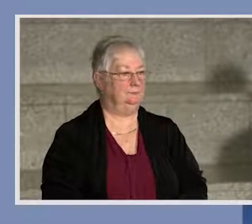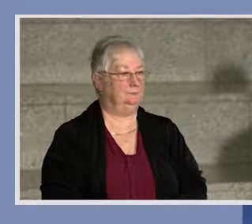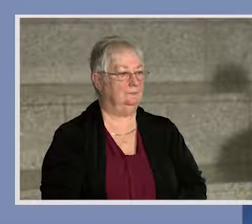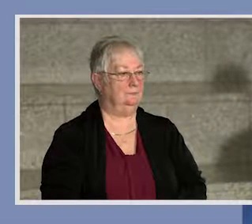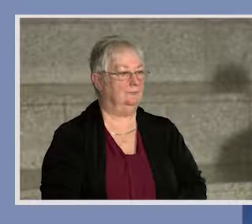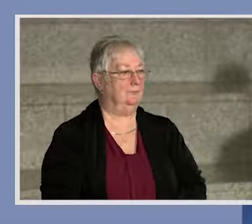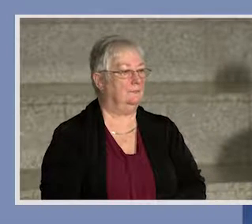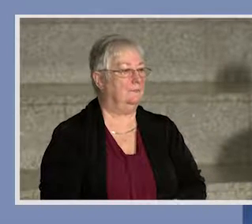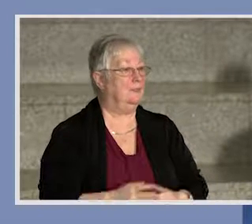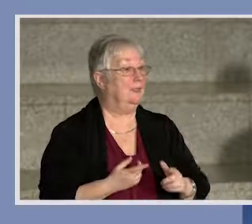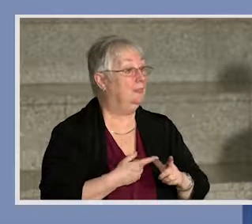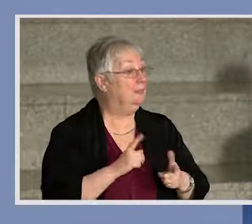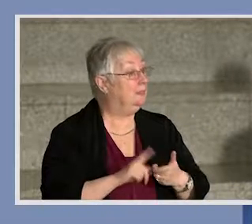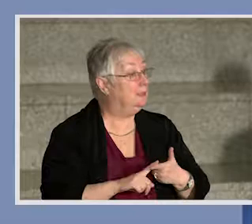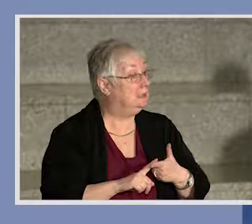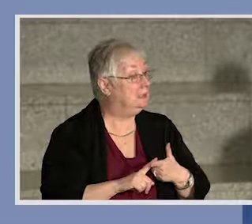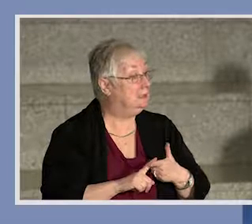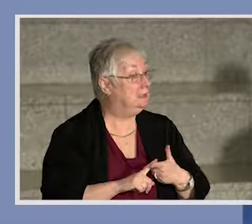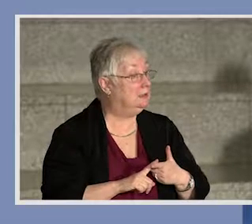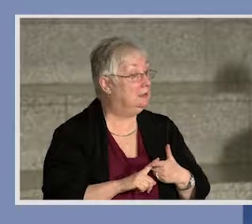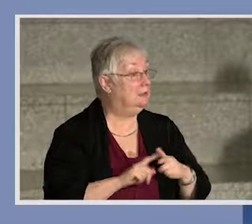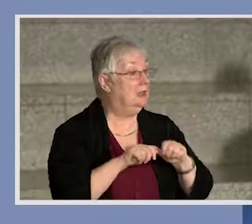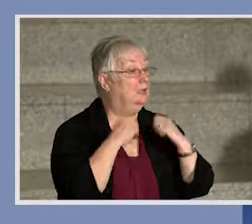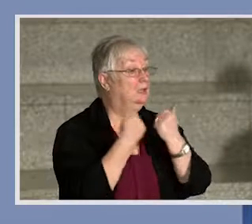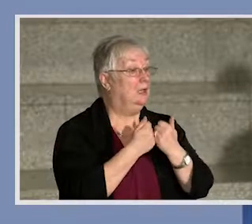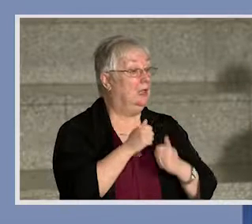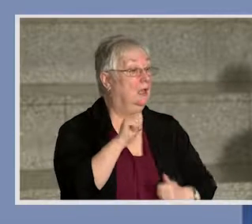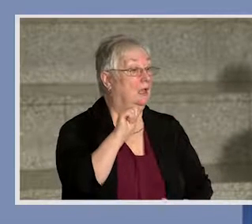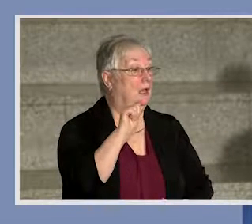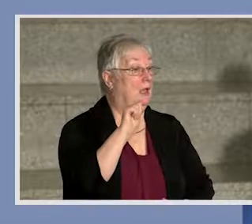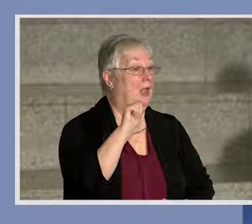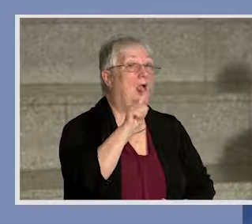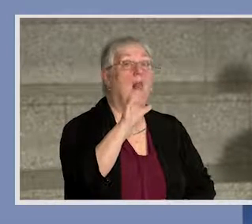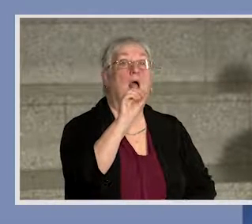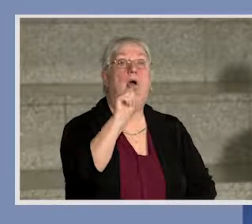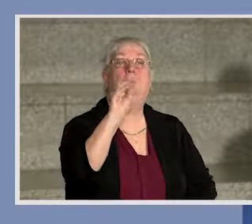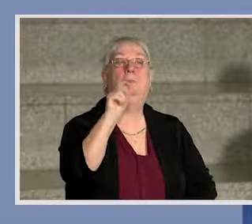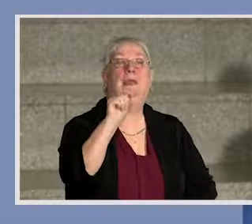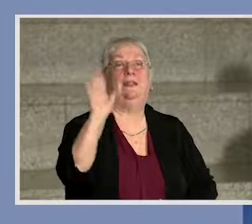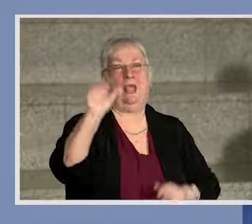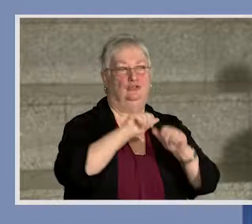ALLOTMENT IS THE BUDGET THAT GETS LOADED INTO OUR FINANCIAL SYSTEM AND THAT MEANS THE AGENCIES CAN START SPENDING.